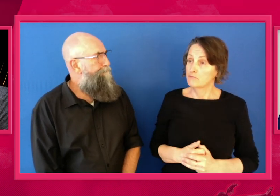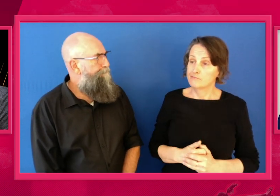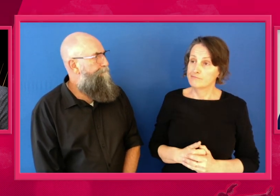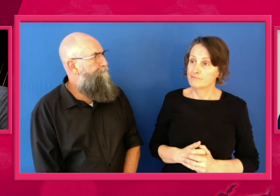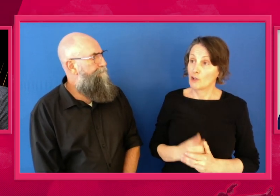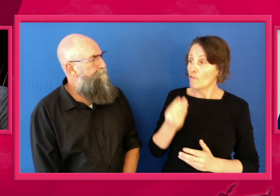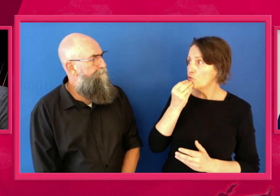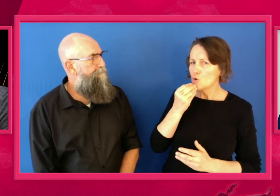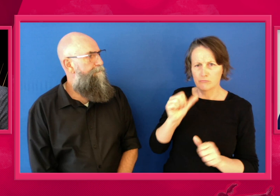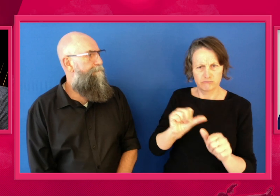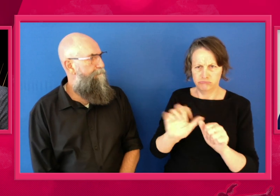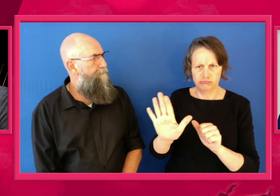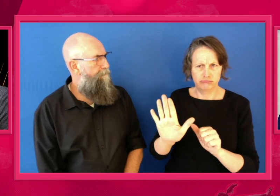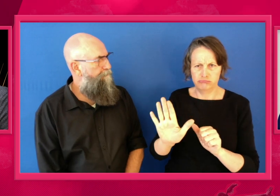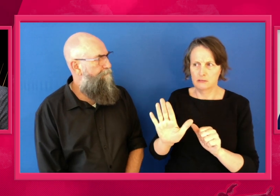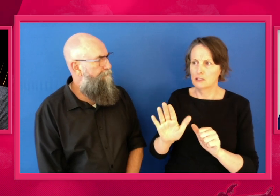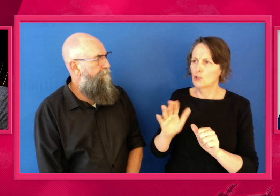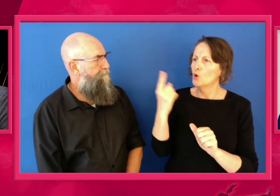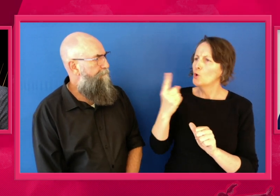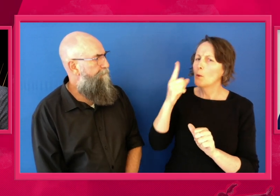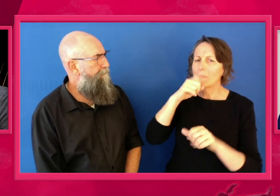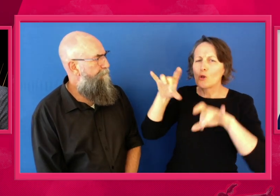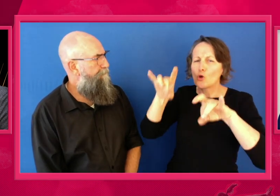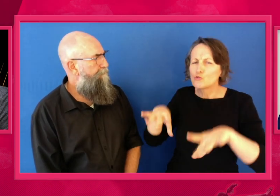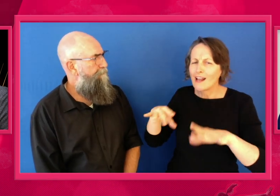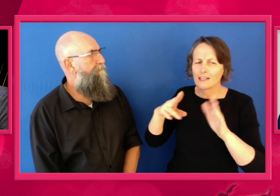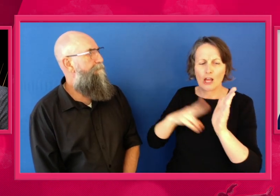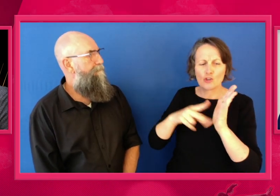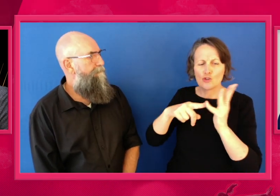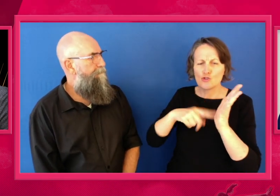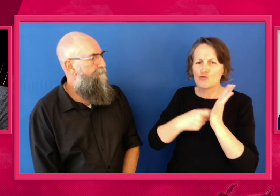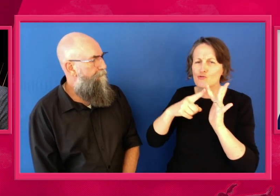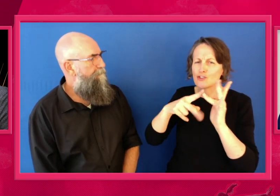the food has been amazing. You know, all the, the Australian nutritionists and that are